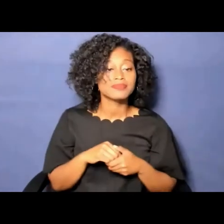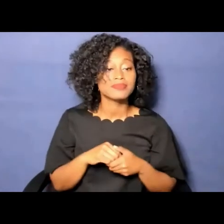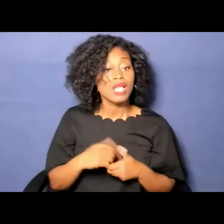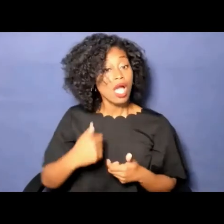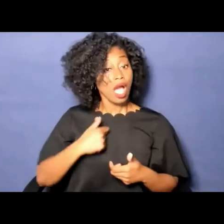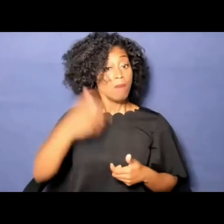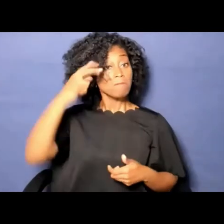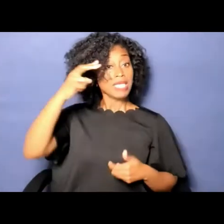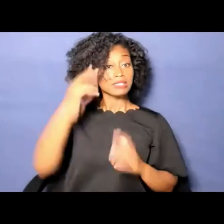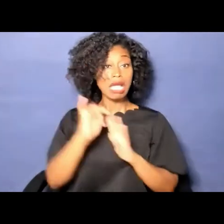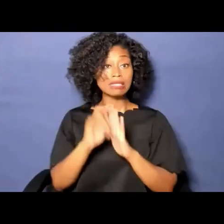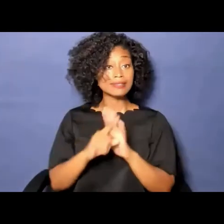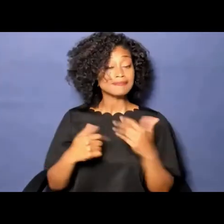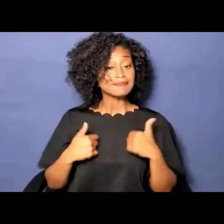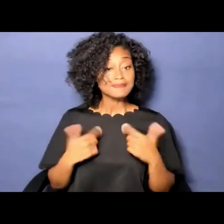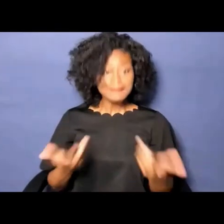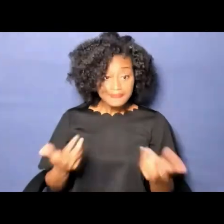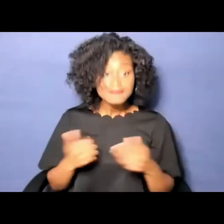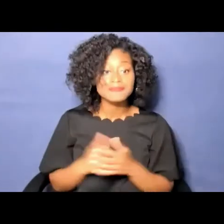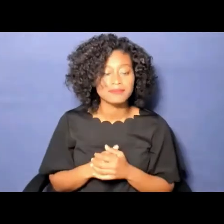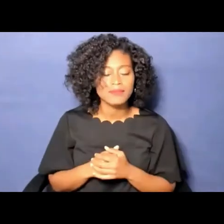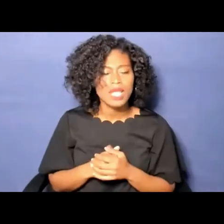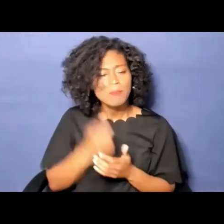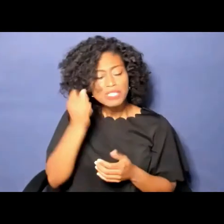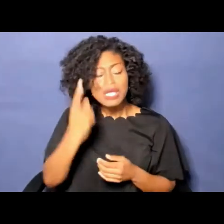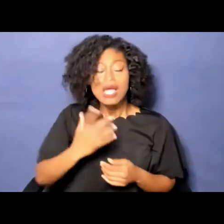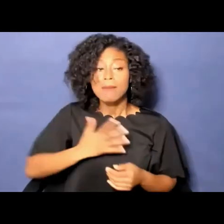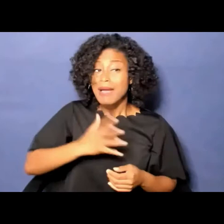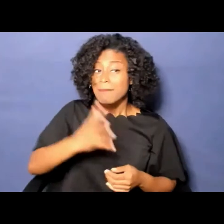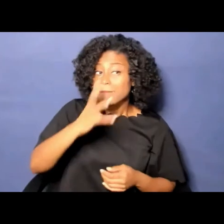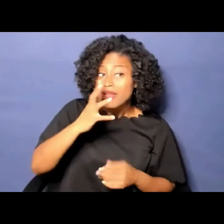and although my mother's family may have been granted citizenship as part of the treaty,